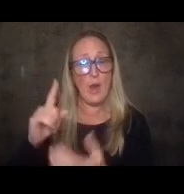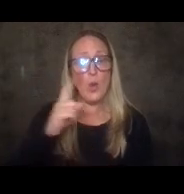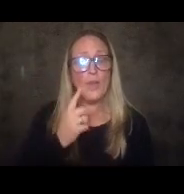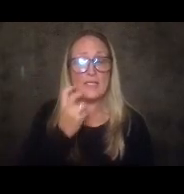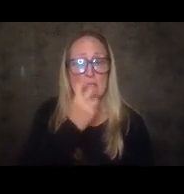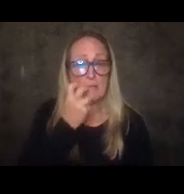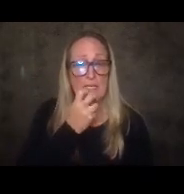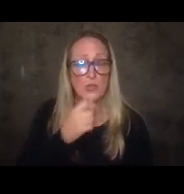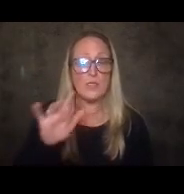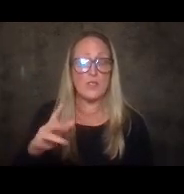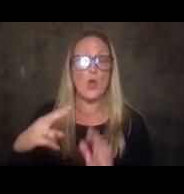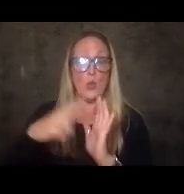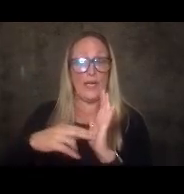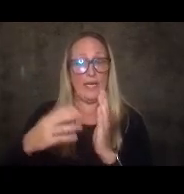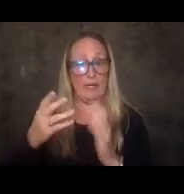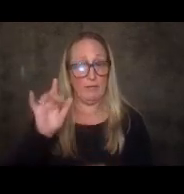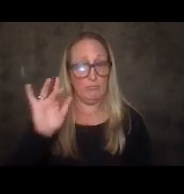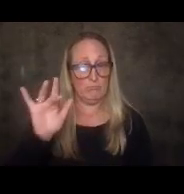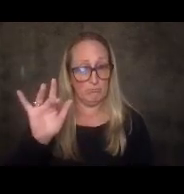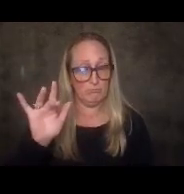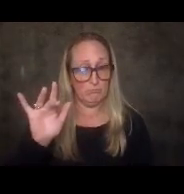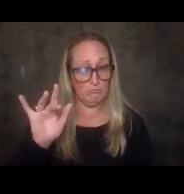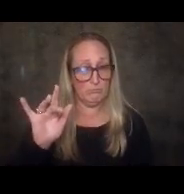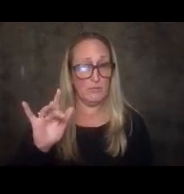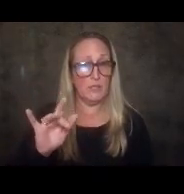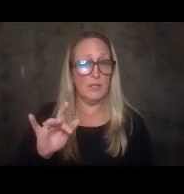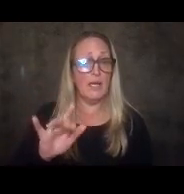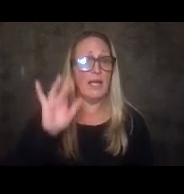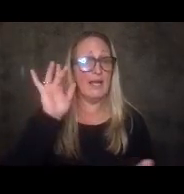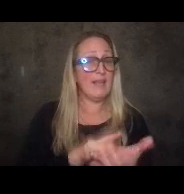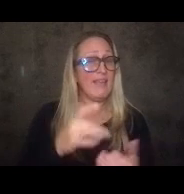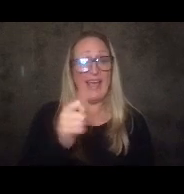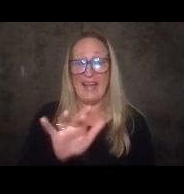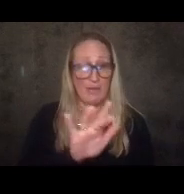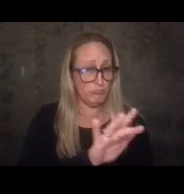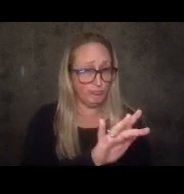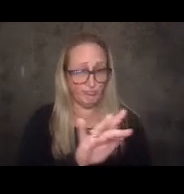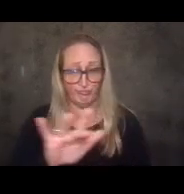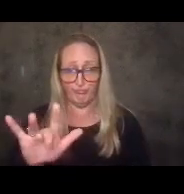It says read from here. If you click on that and then click any text on your screen,